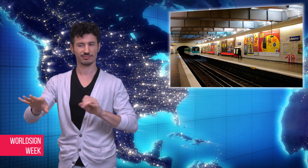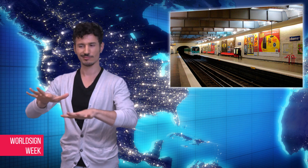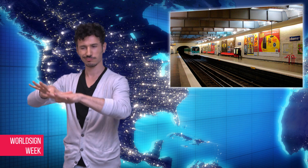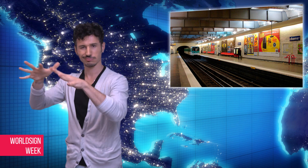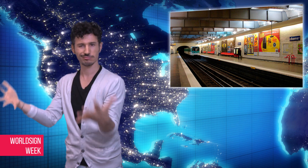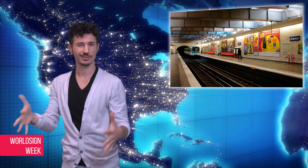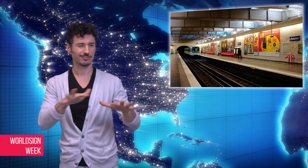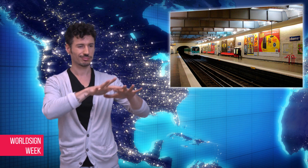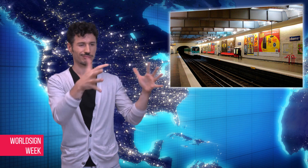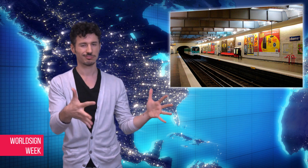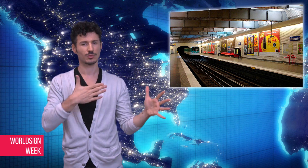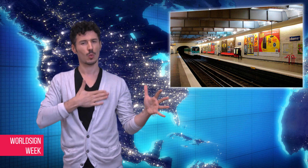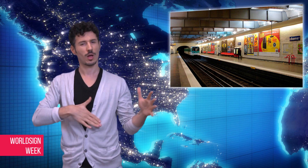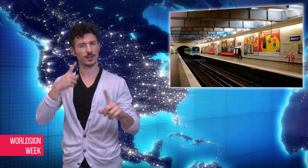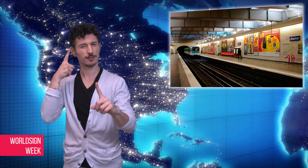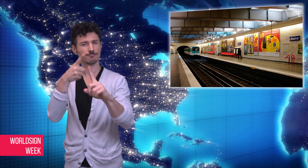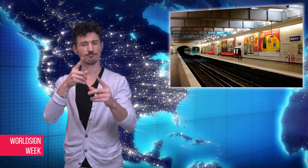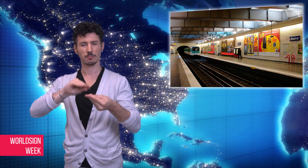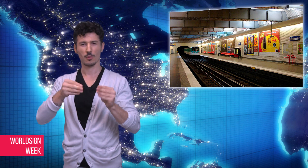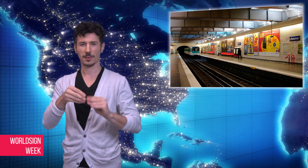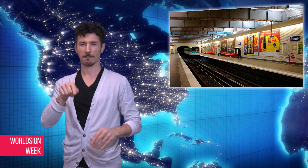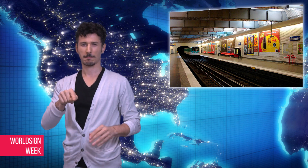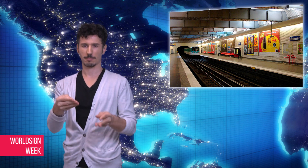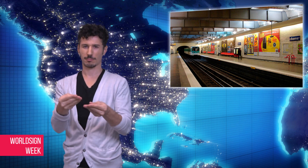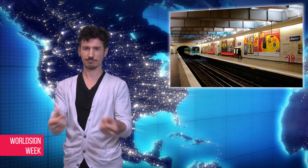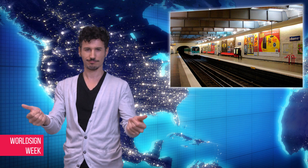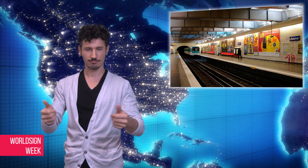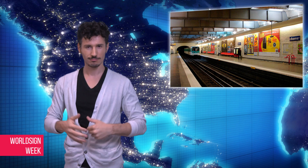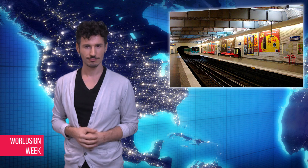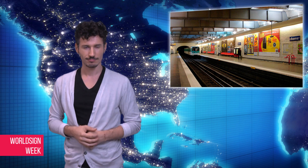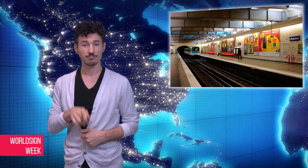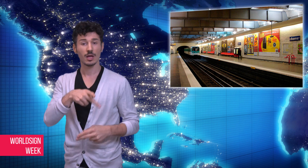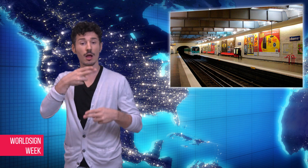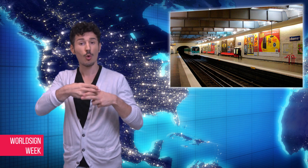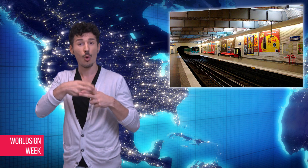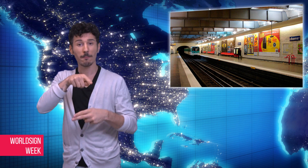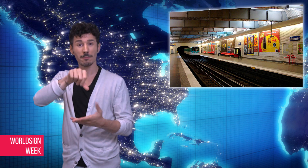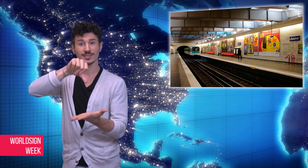Rome is the first capital city in European Union to